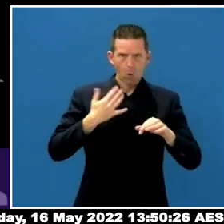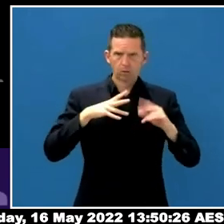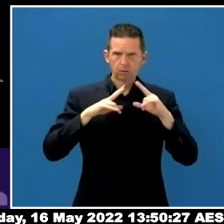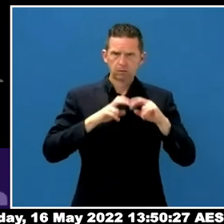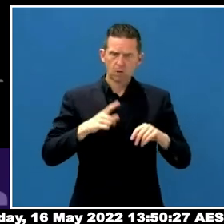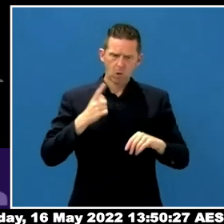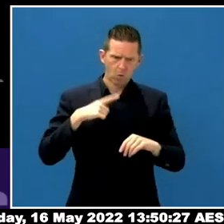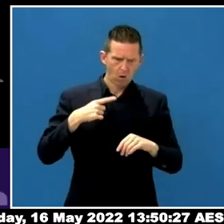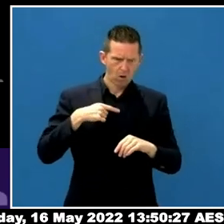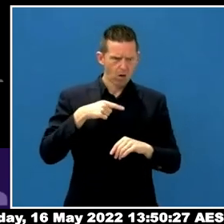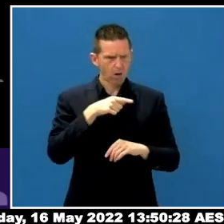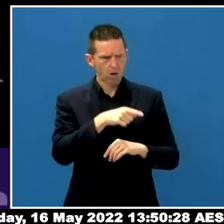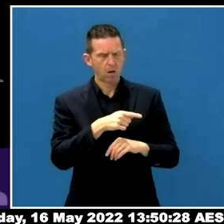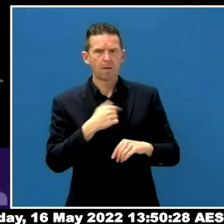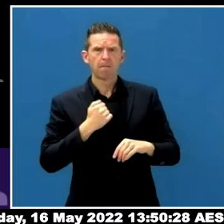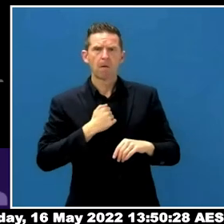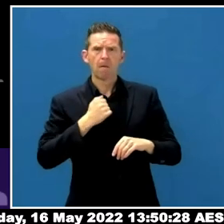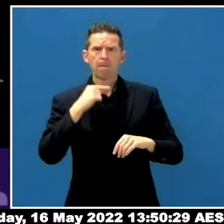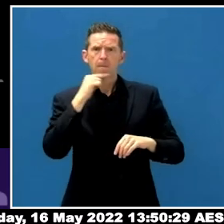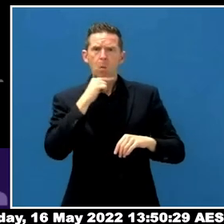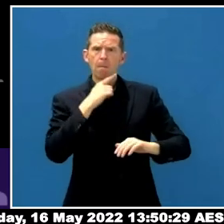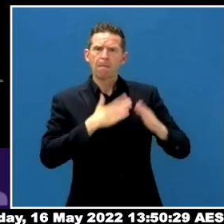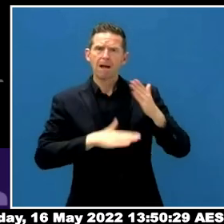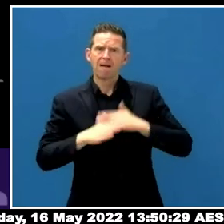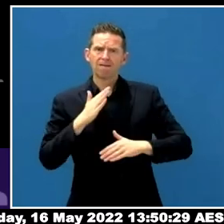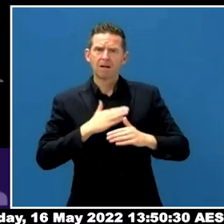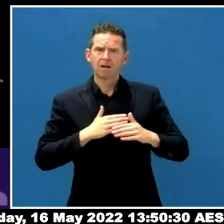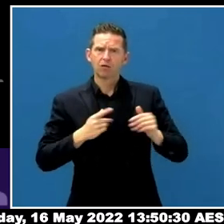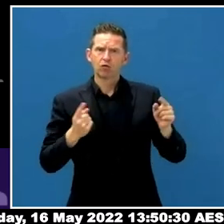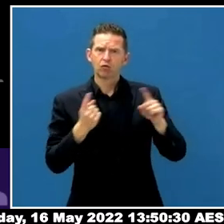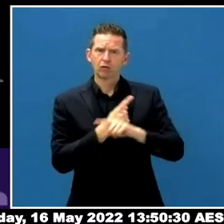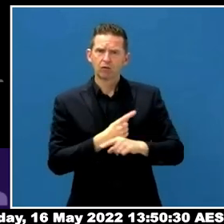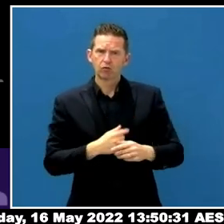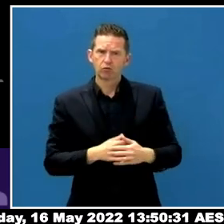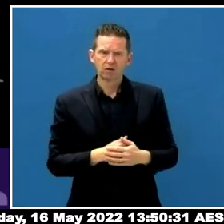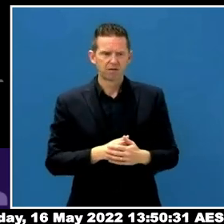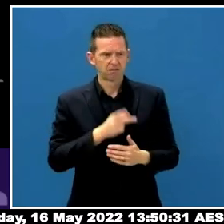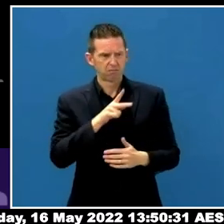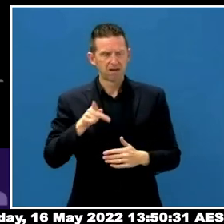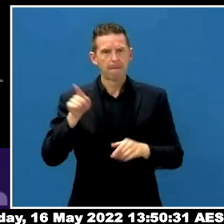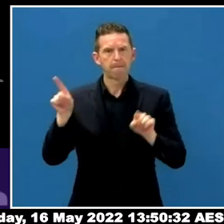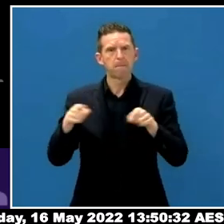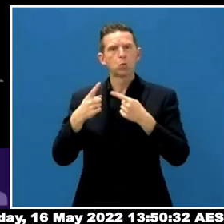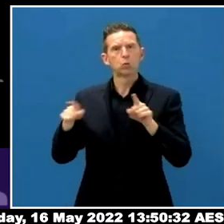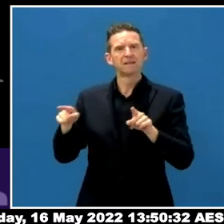Why I was getting phone calls off the music therapist saying that, you know, his